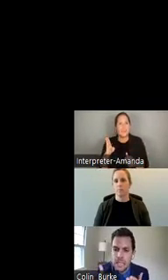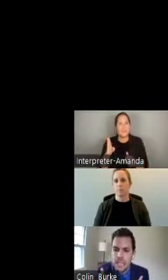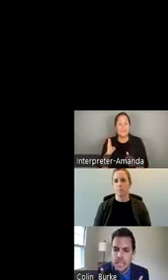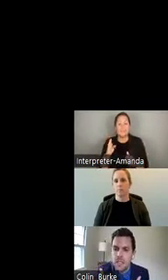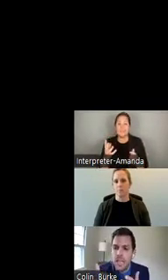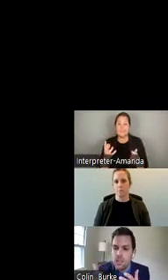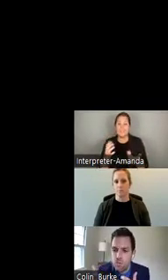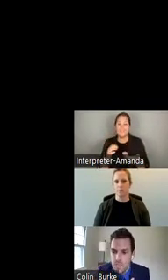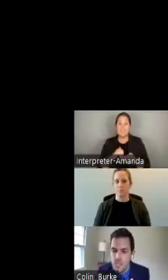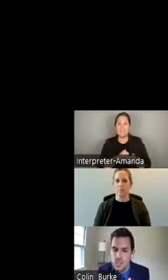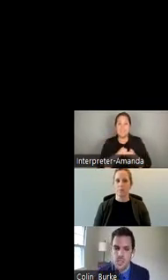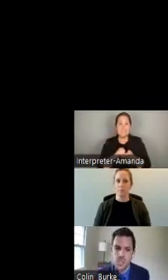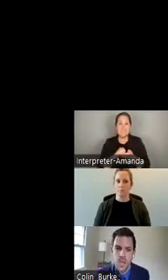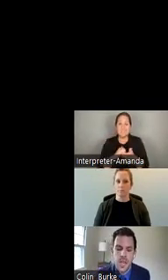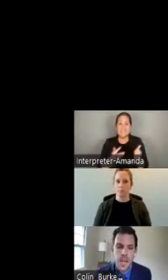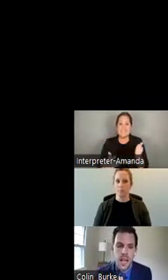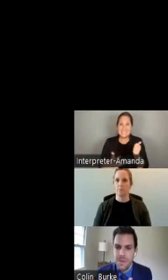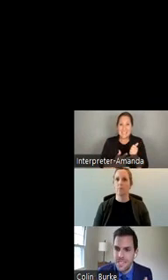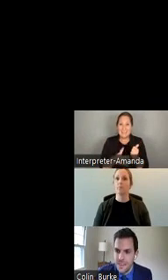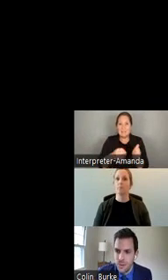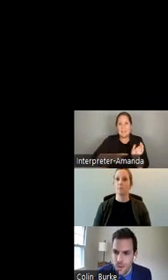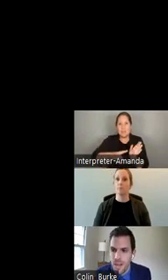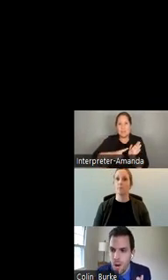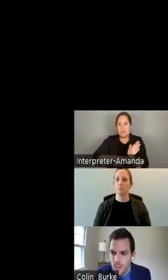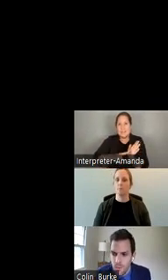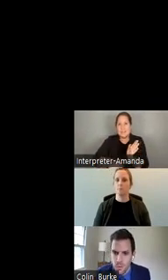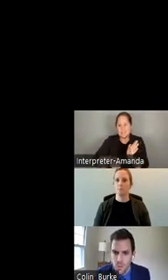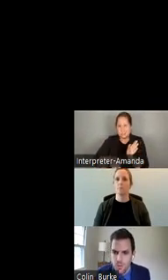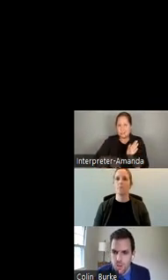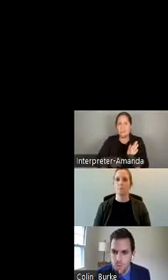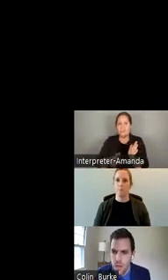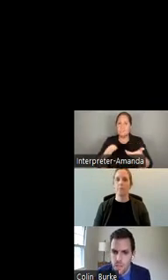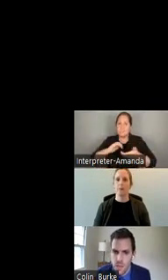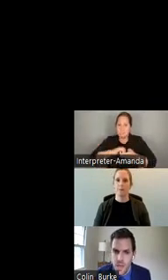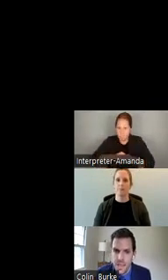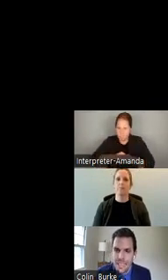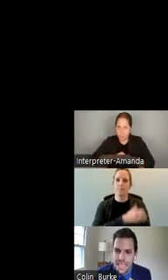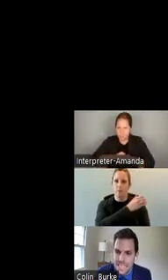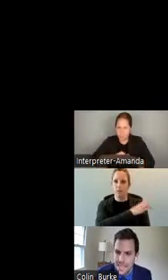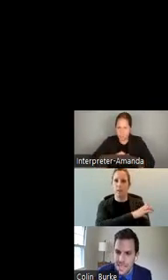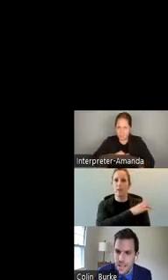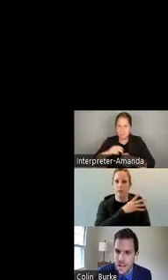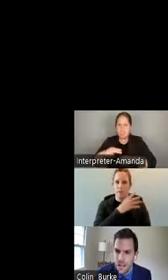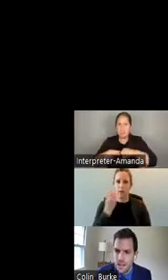clinical and research Endeavor partnering with Bridge Over Troubled Waters collecting data on